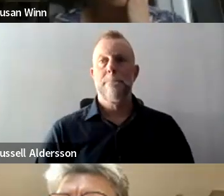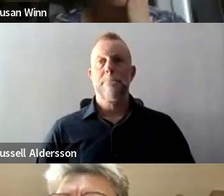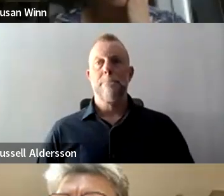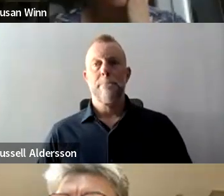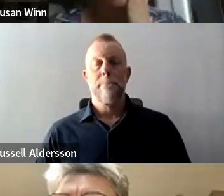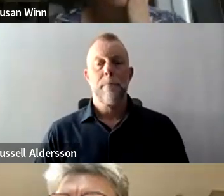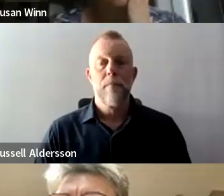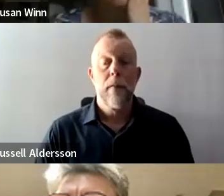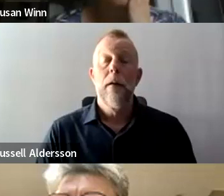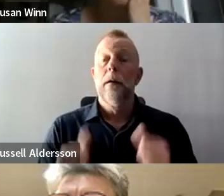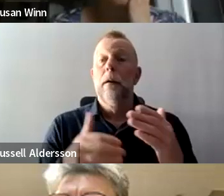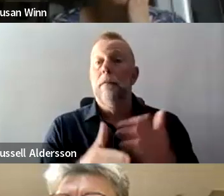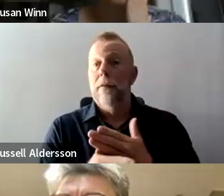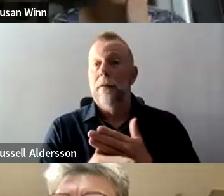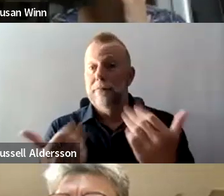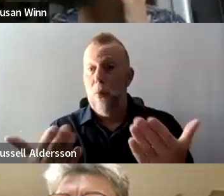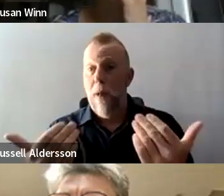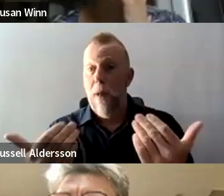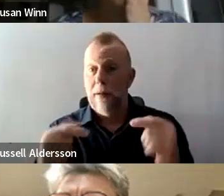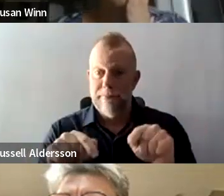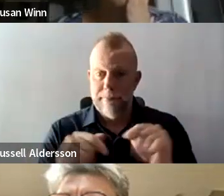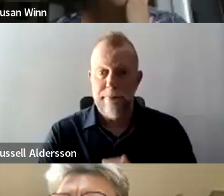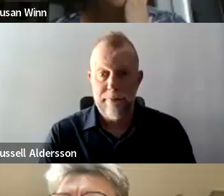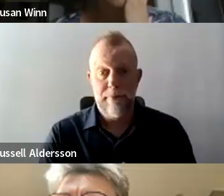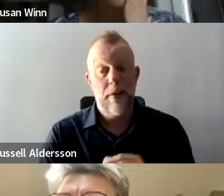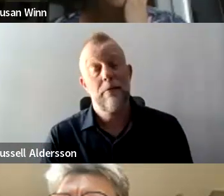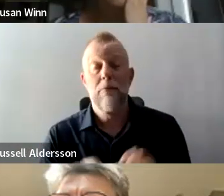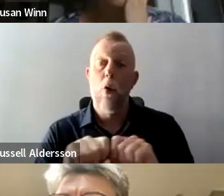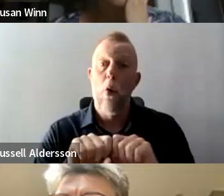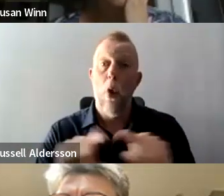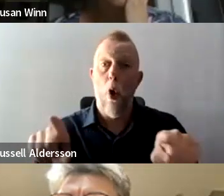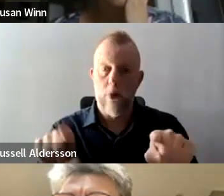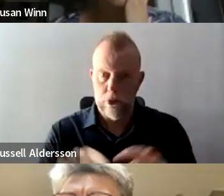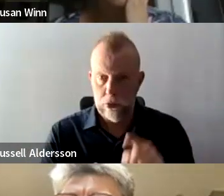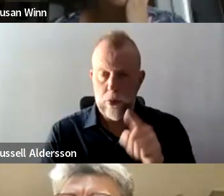everyone, to the soft launch of the BATOD Audiology Refreshers webinar.